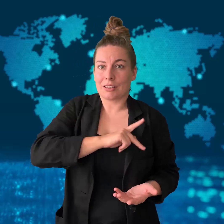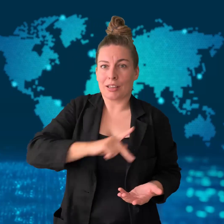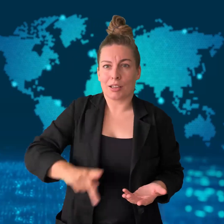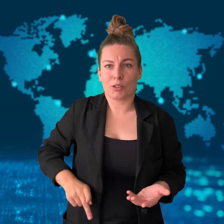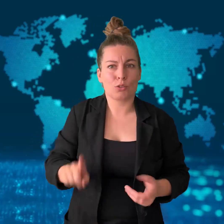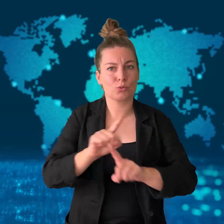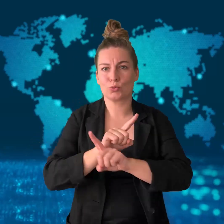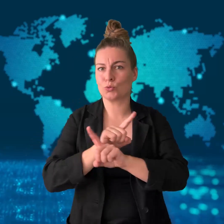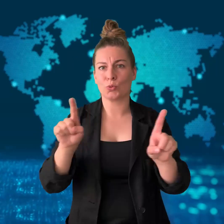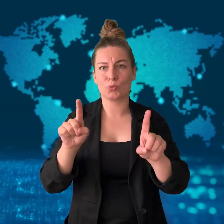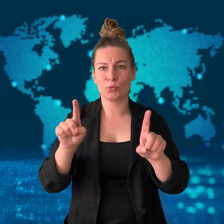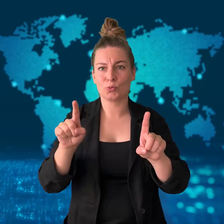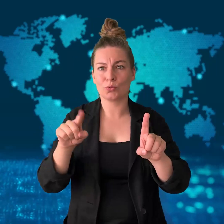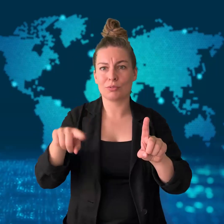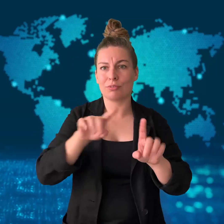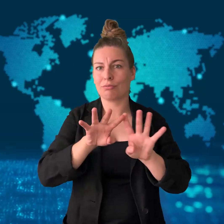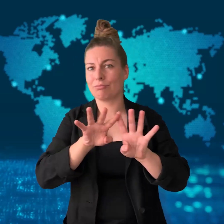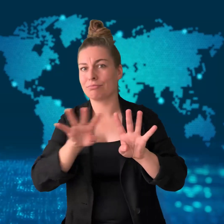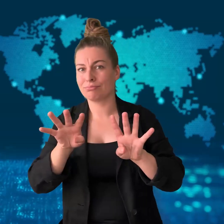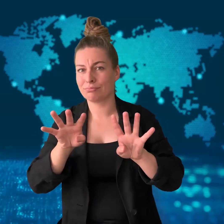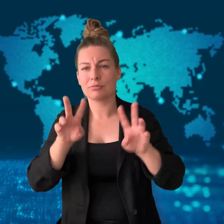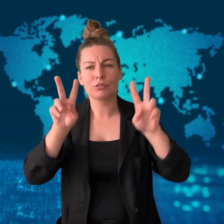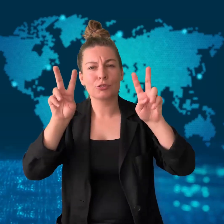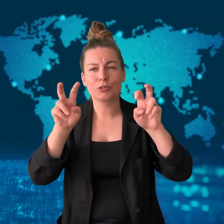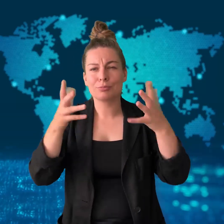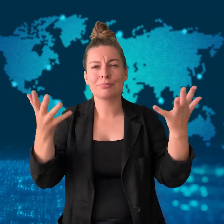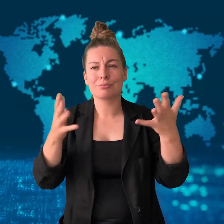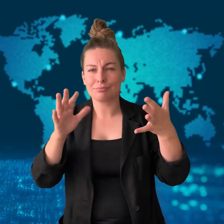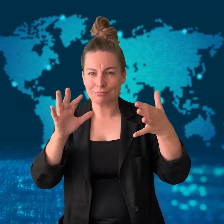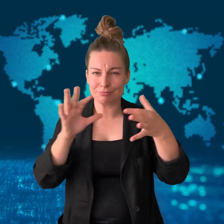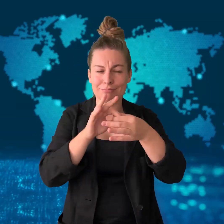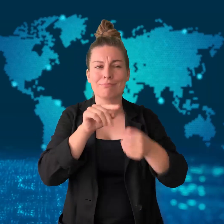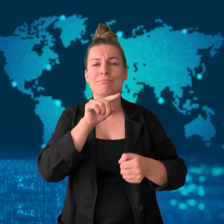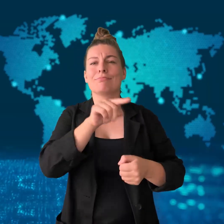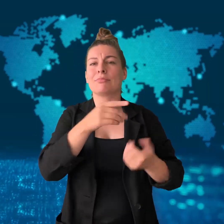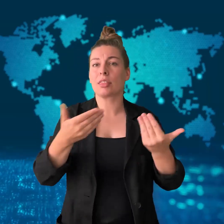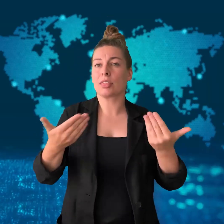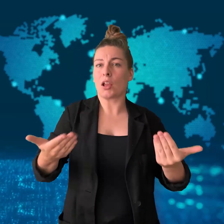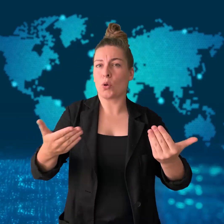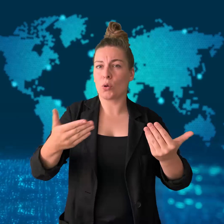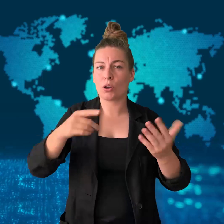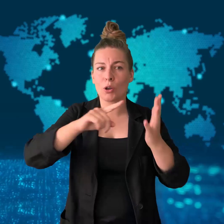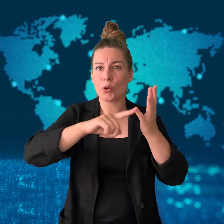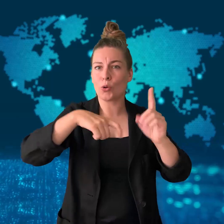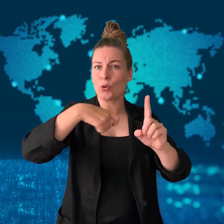in reference to King Charles III.